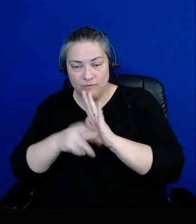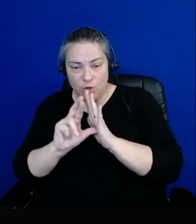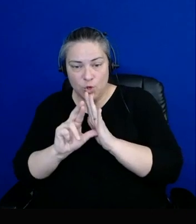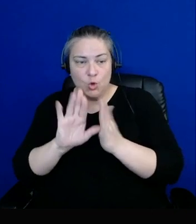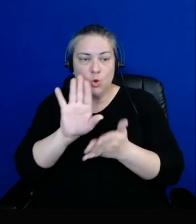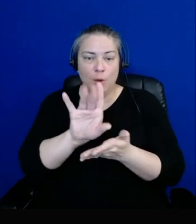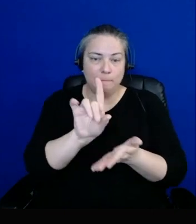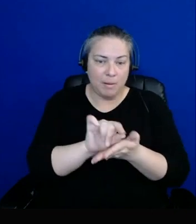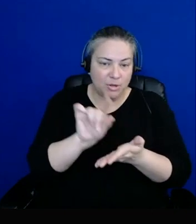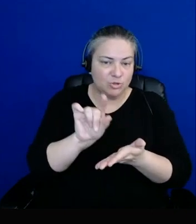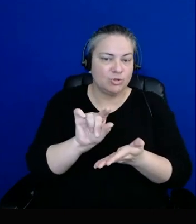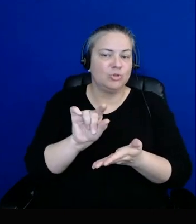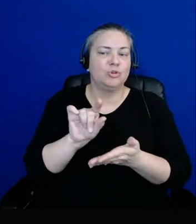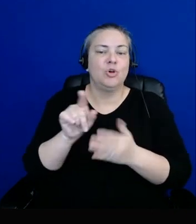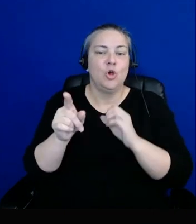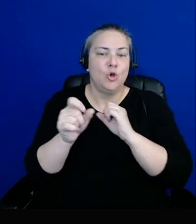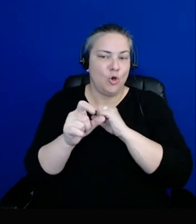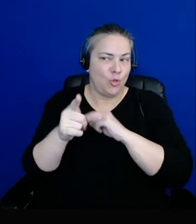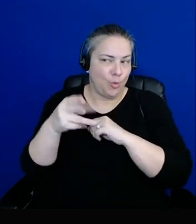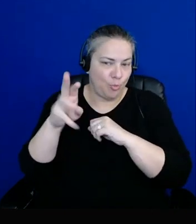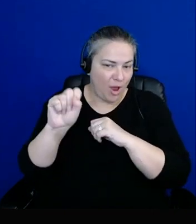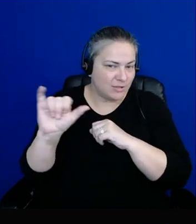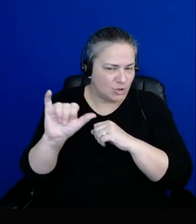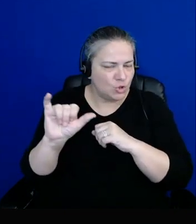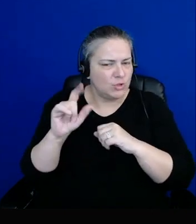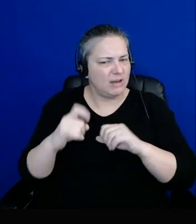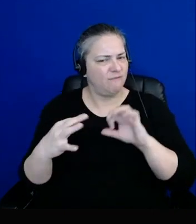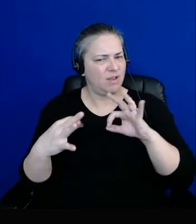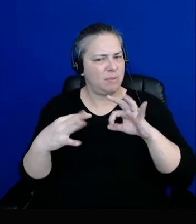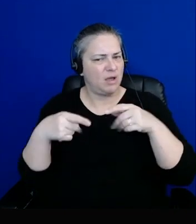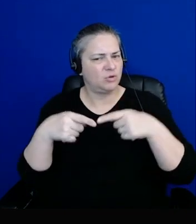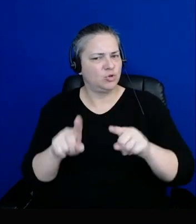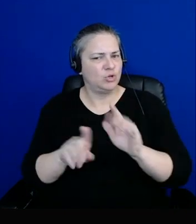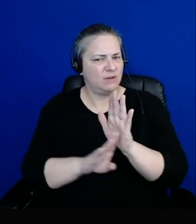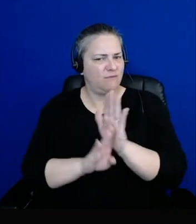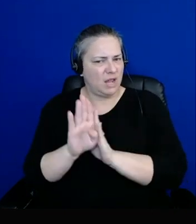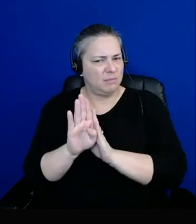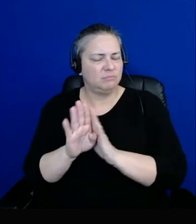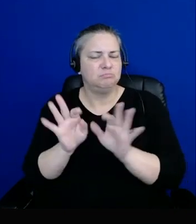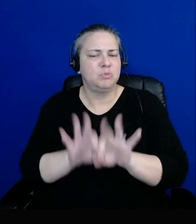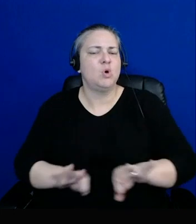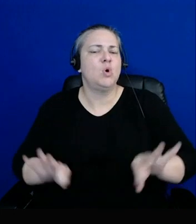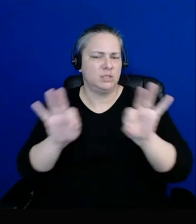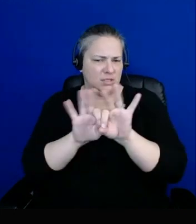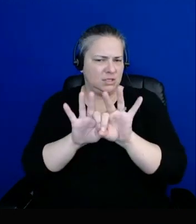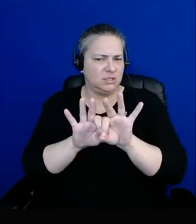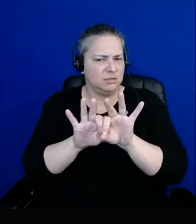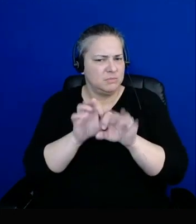your publishers, or even the press, and giving you feedback during development is an important way of making sure